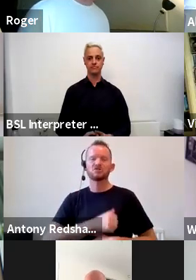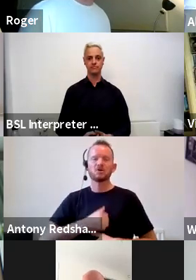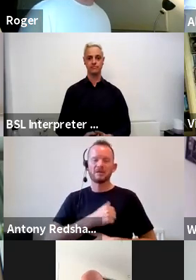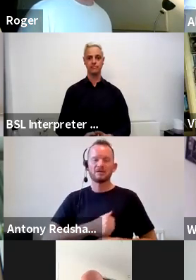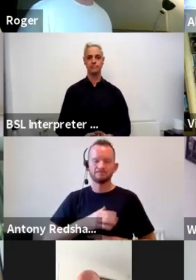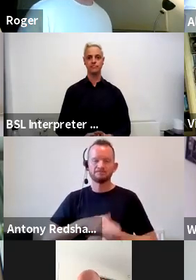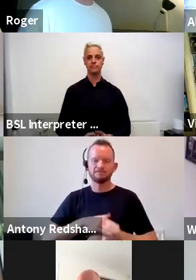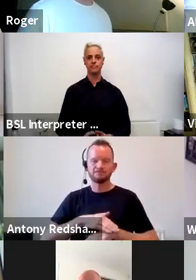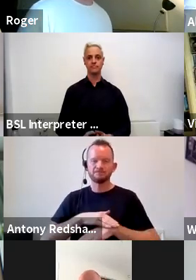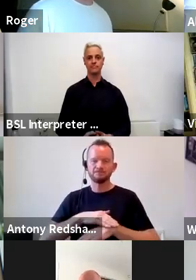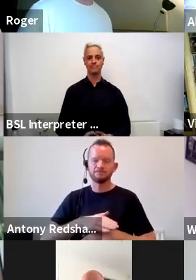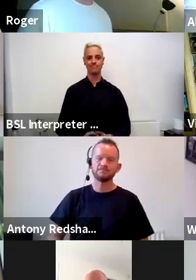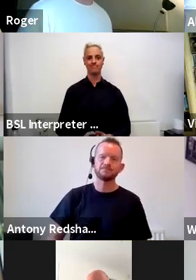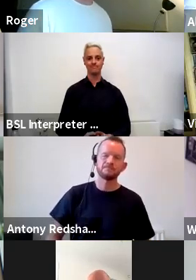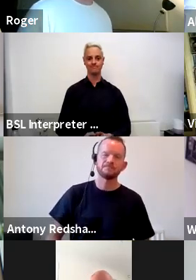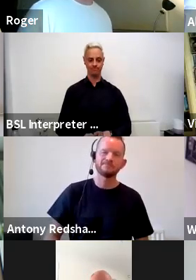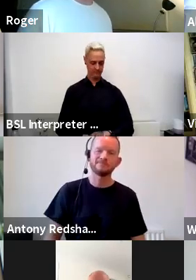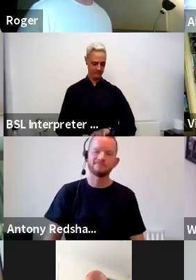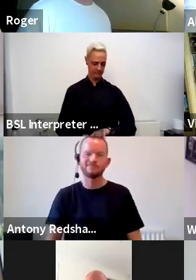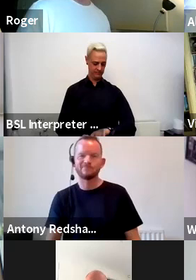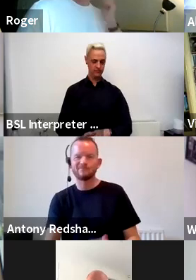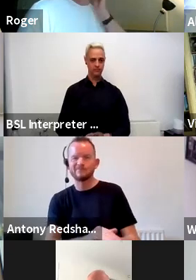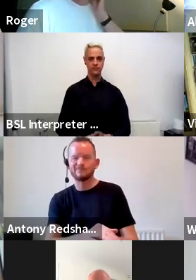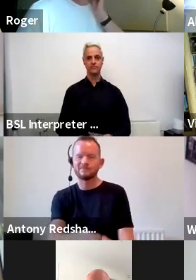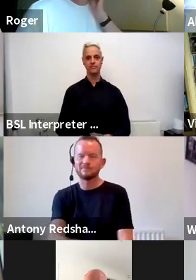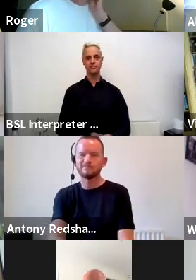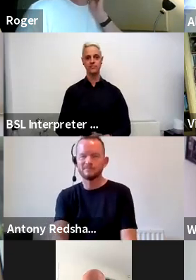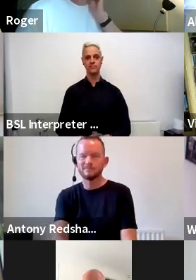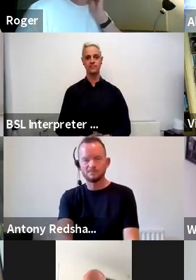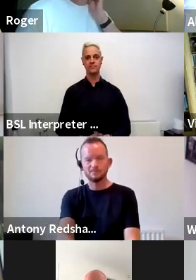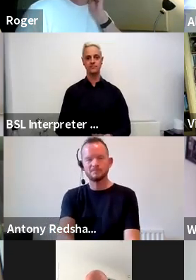Oh, sorry.